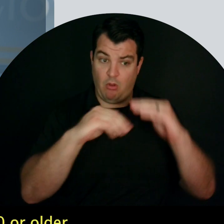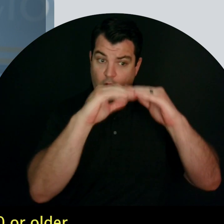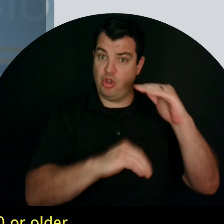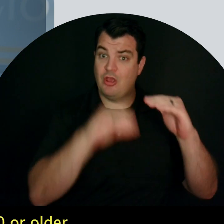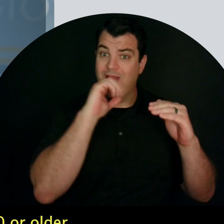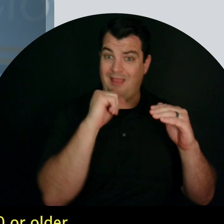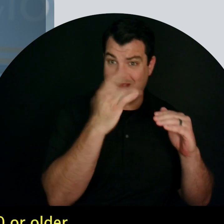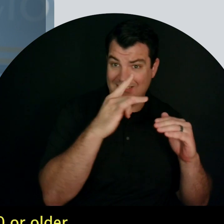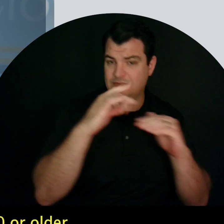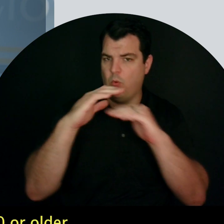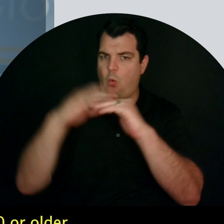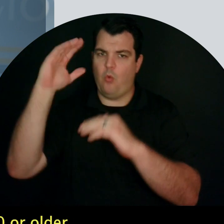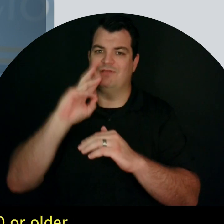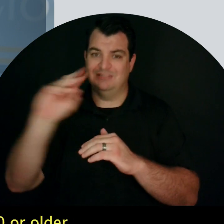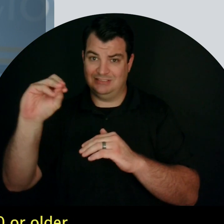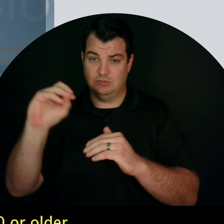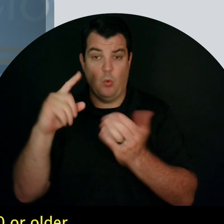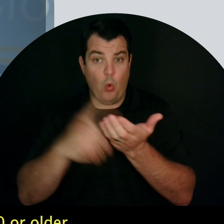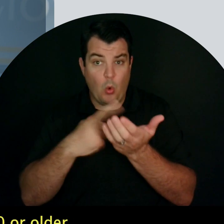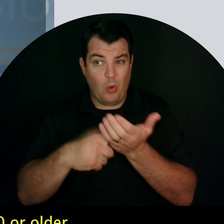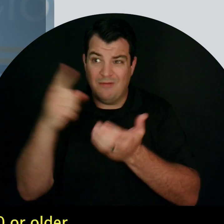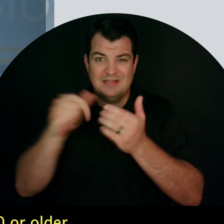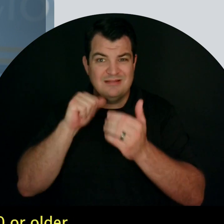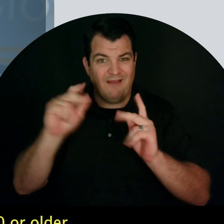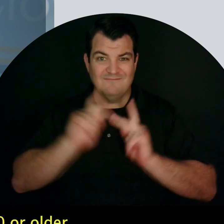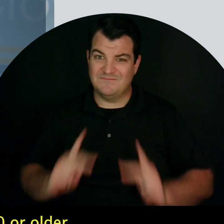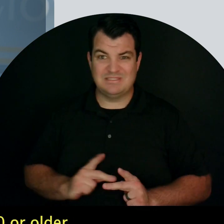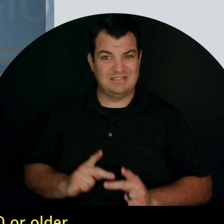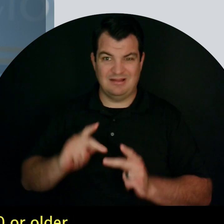under 18 years of age or 60 or older who were not physically injured,